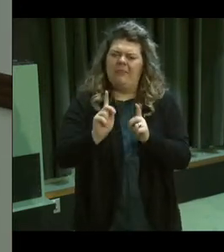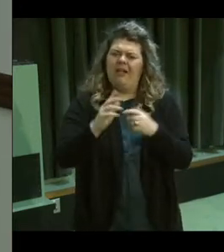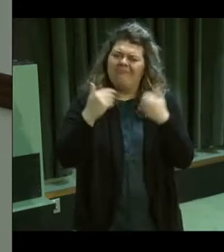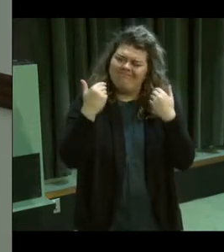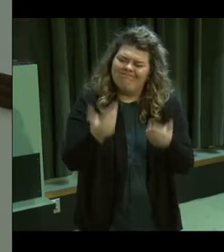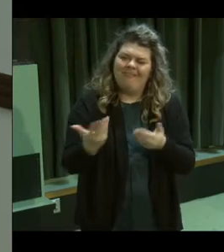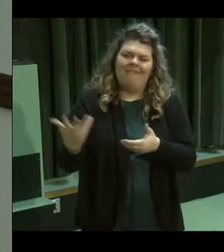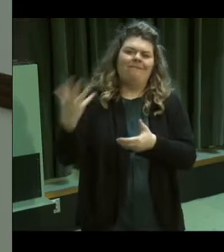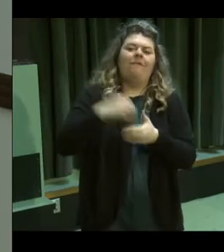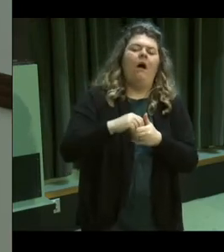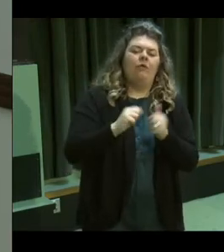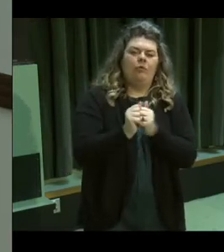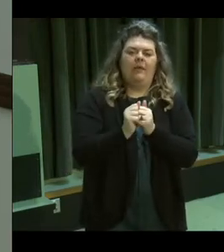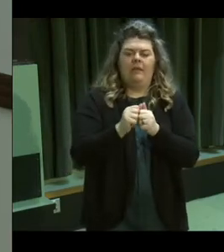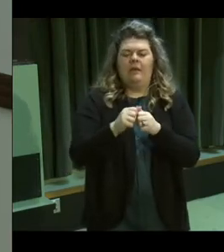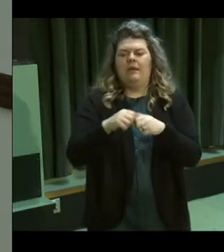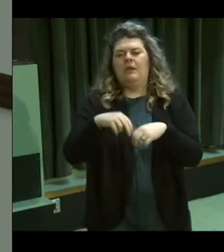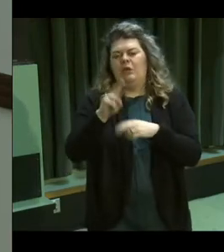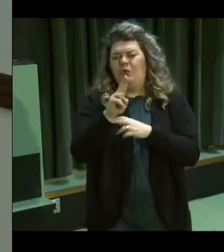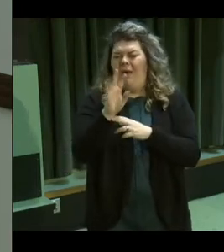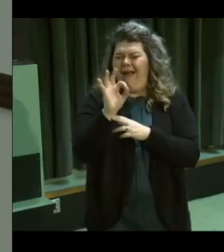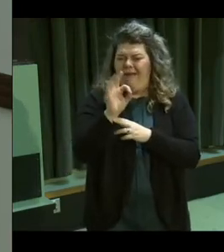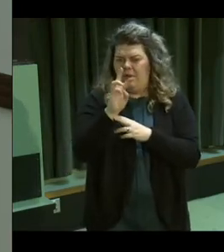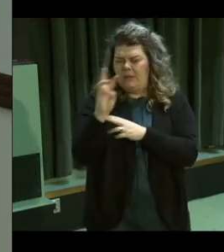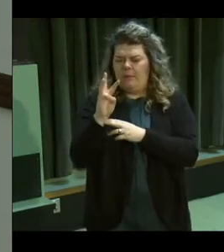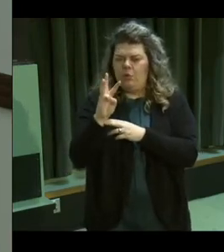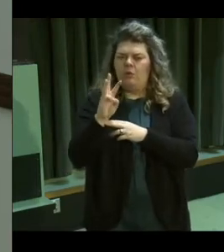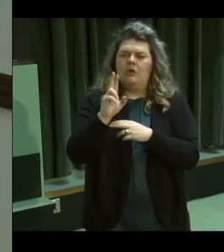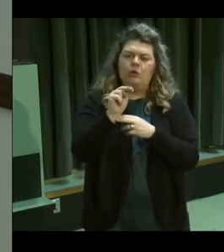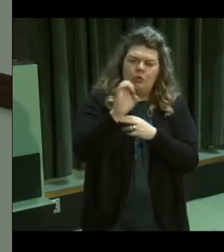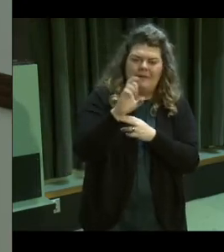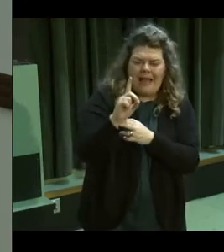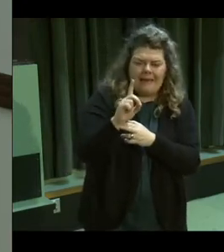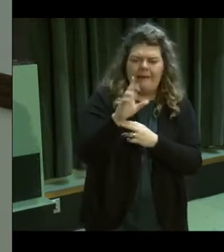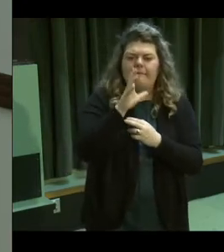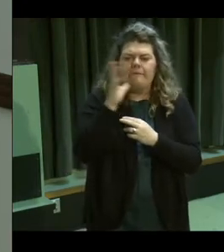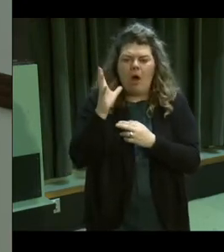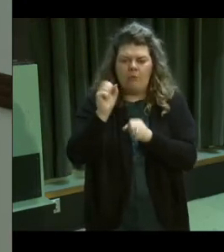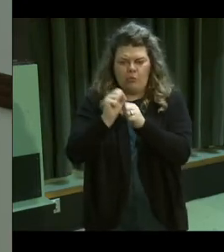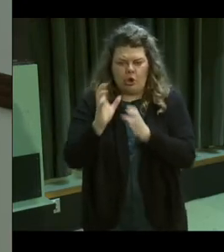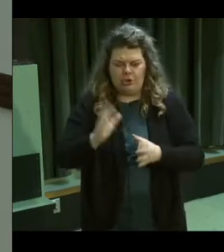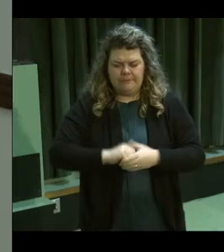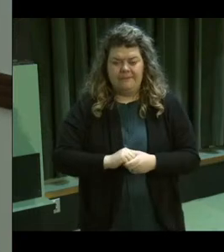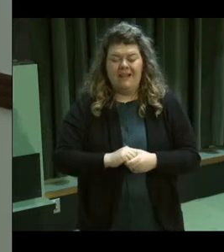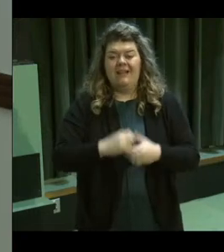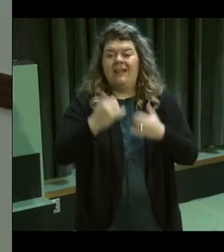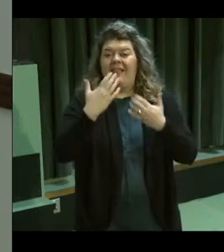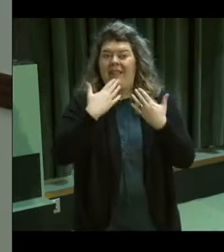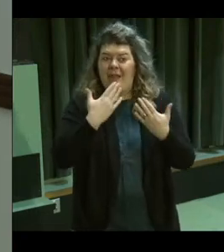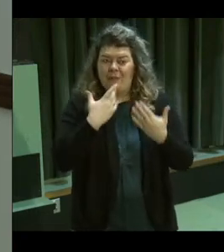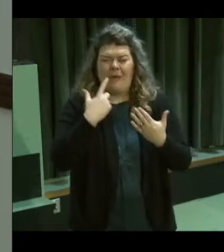get involved with you, with the United Farm Workers, so thank